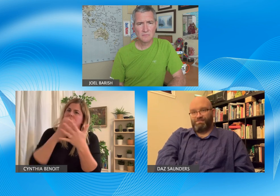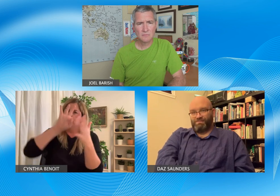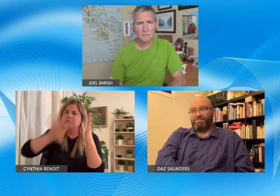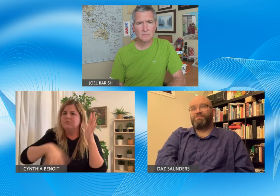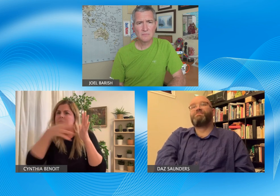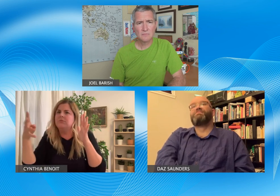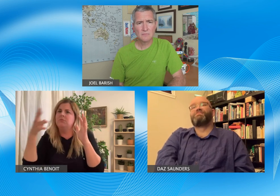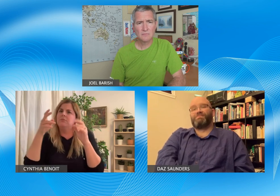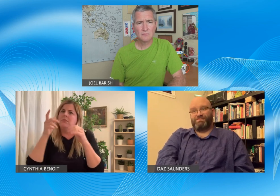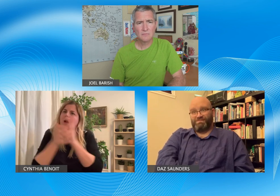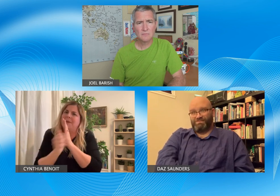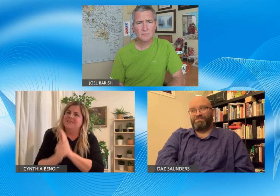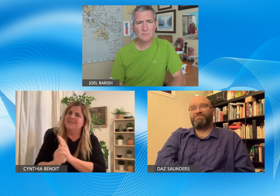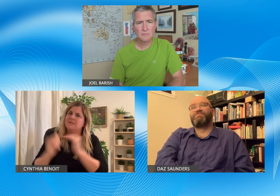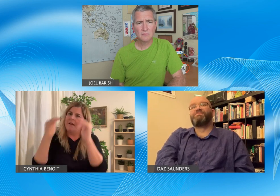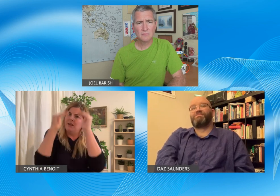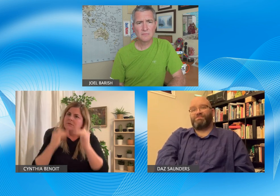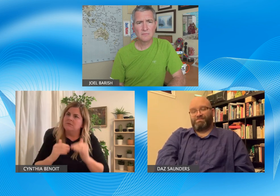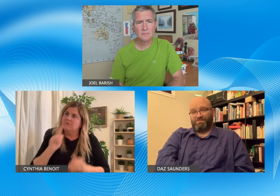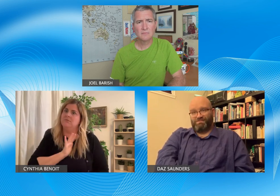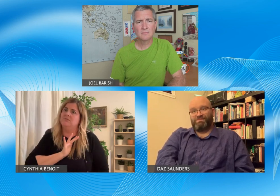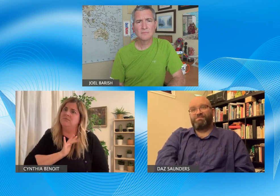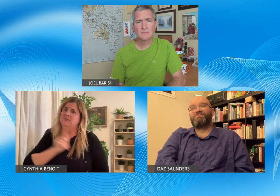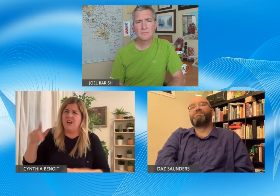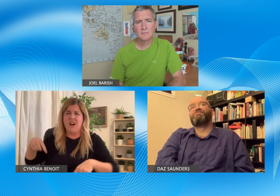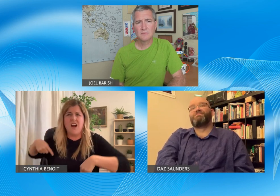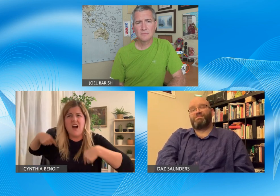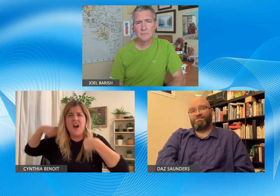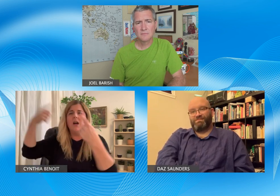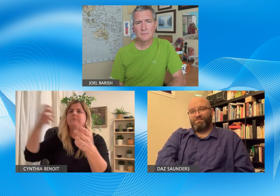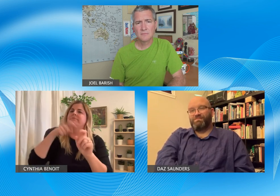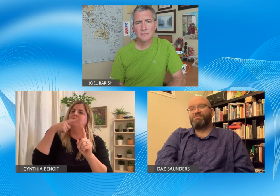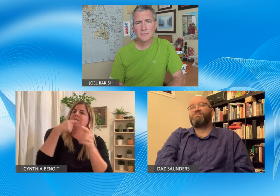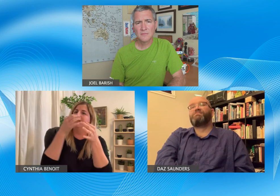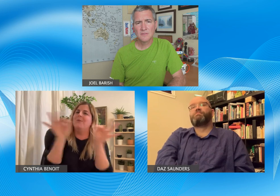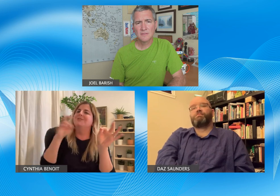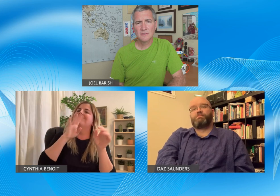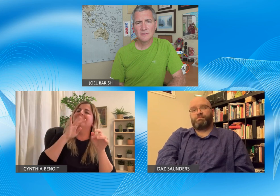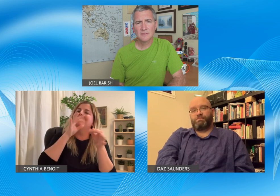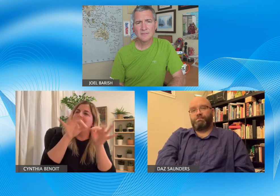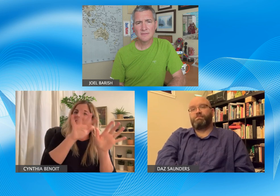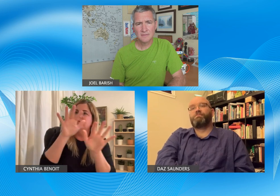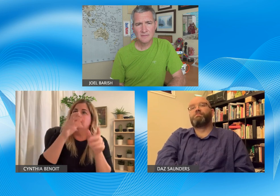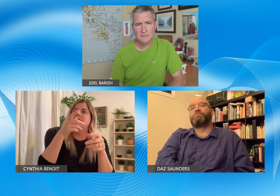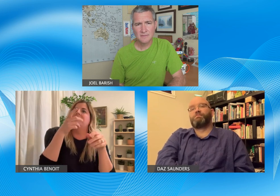It’s a screening tool with competency levels. It’s really neat! For a long period, spoken languages had those sorts of tools.